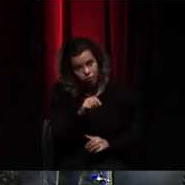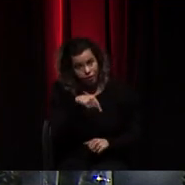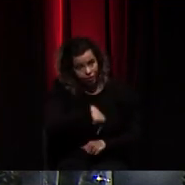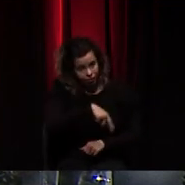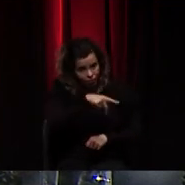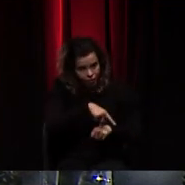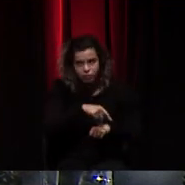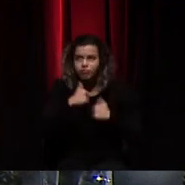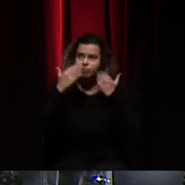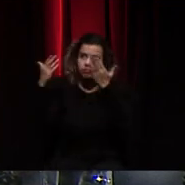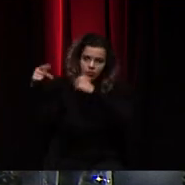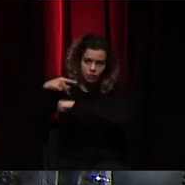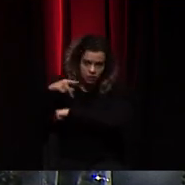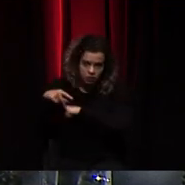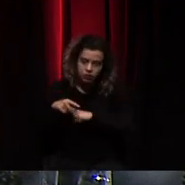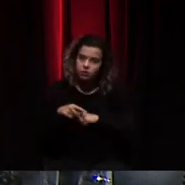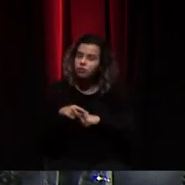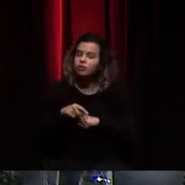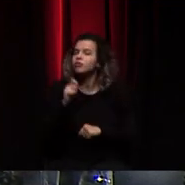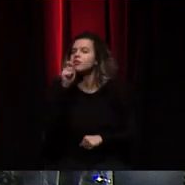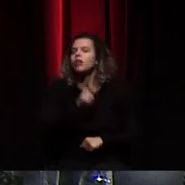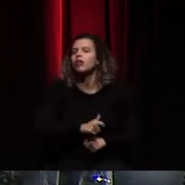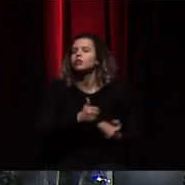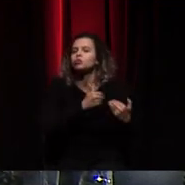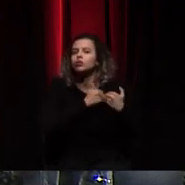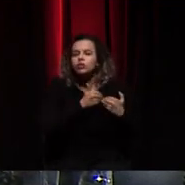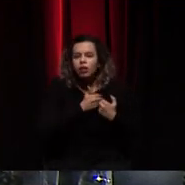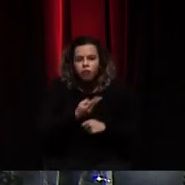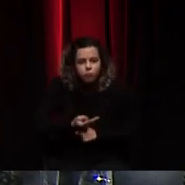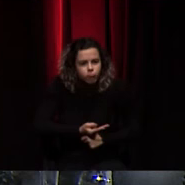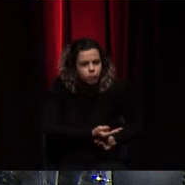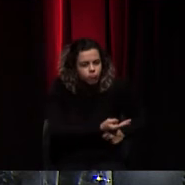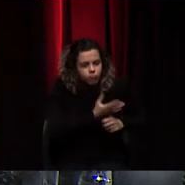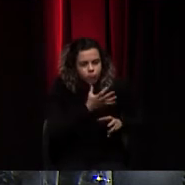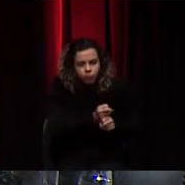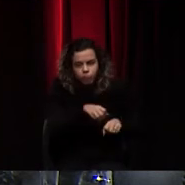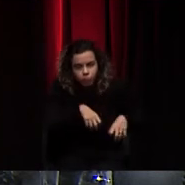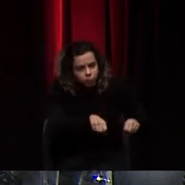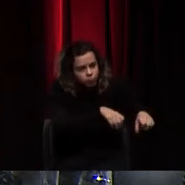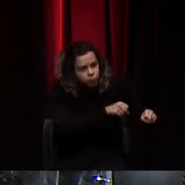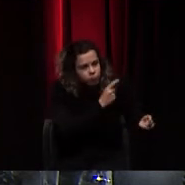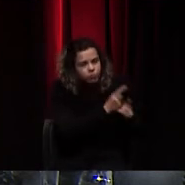is in the domain of quality papers.